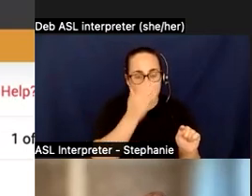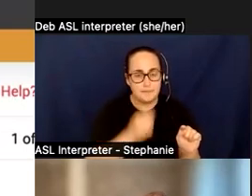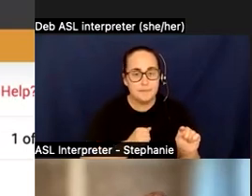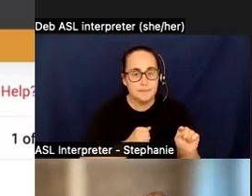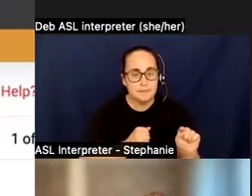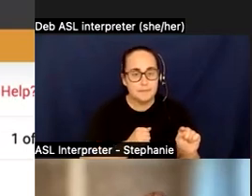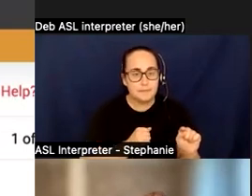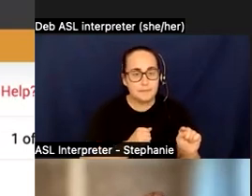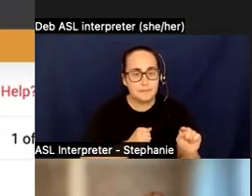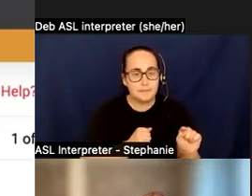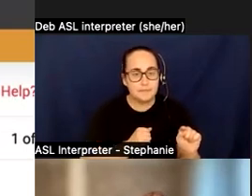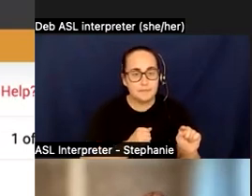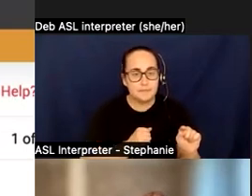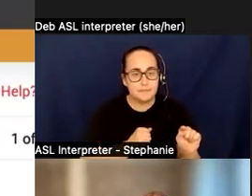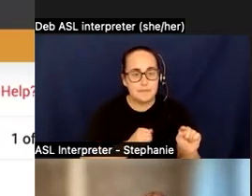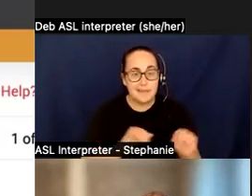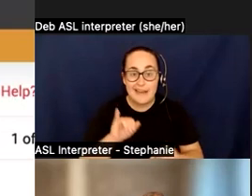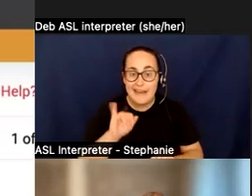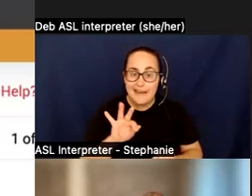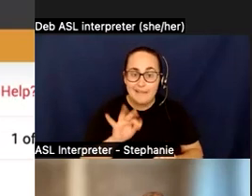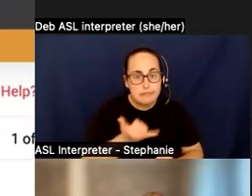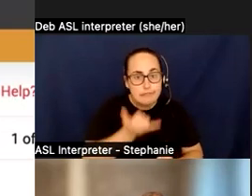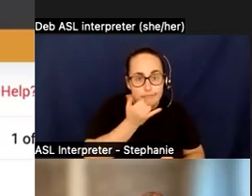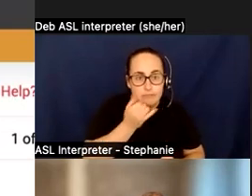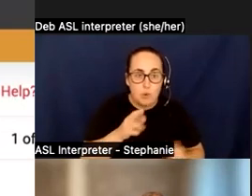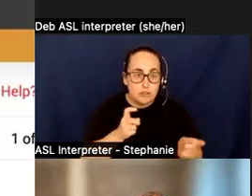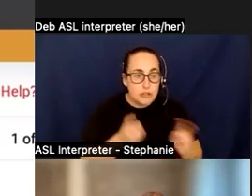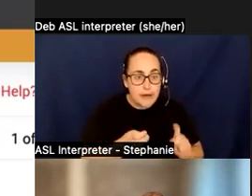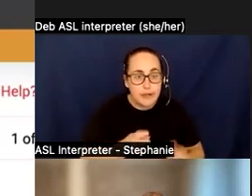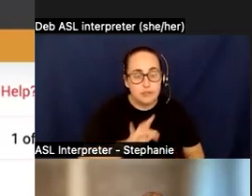remove it if you need to. You can click this checkbox to select it,